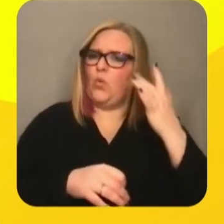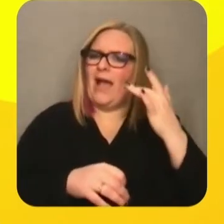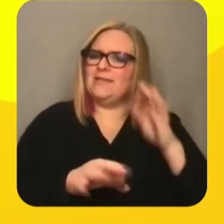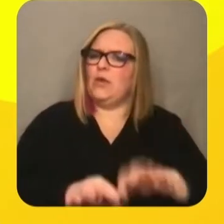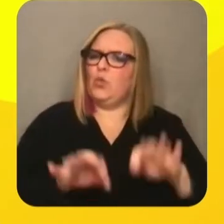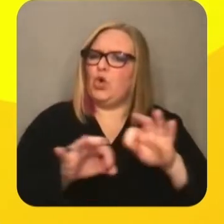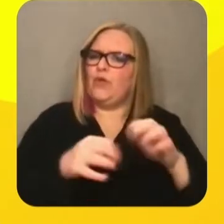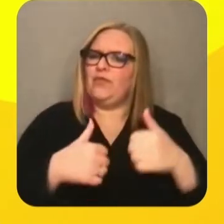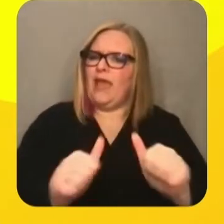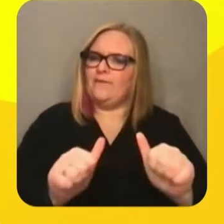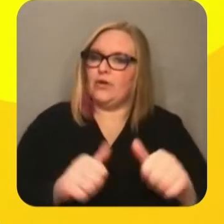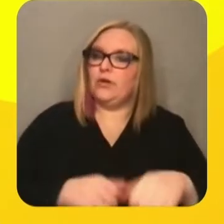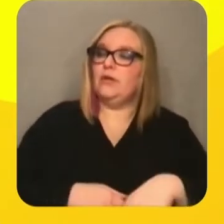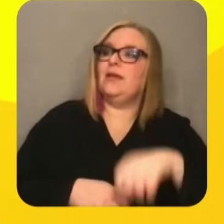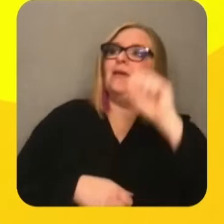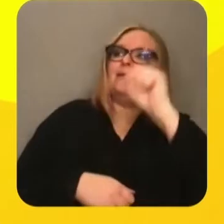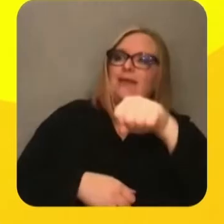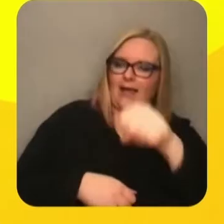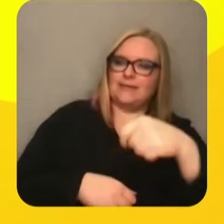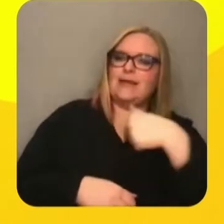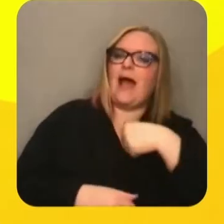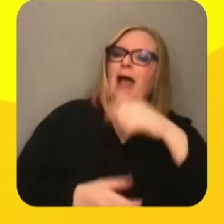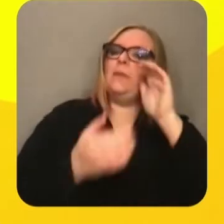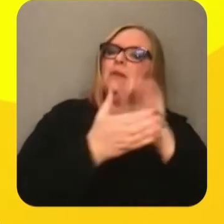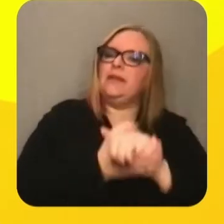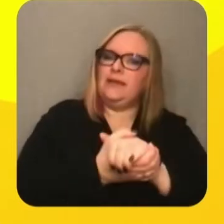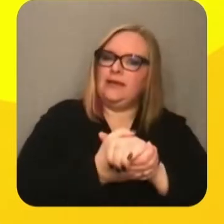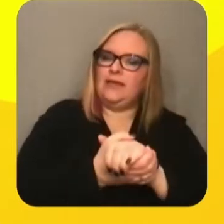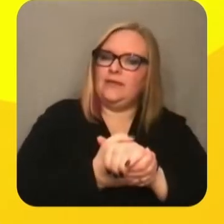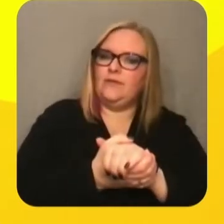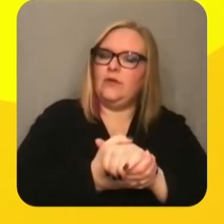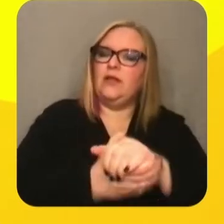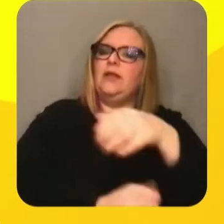So I am a believer of the power of community.